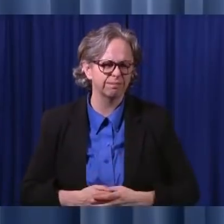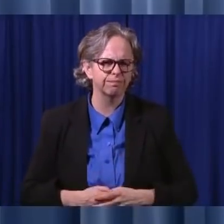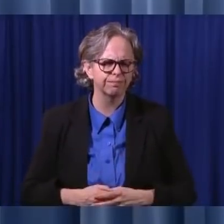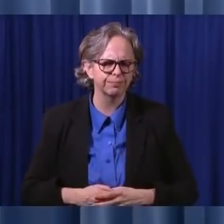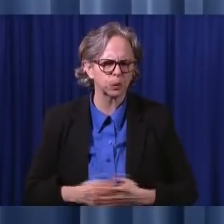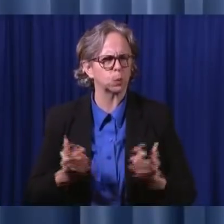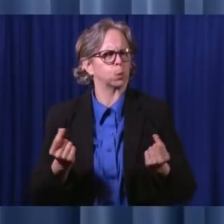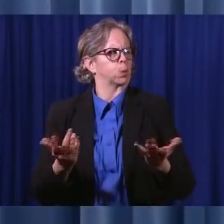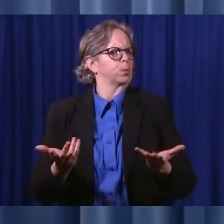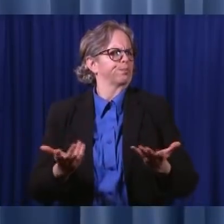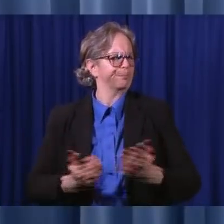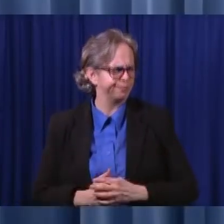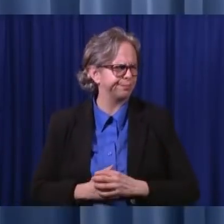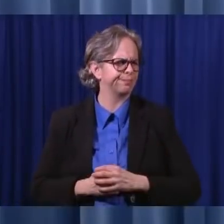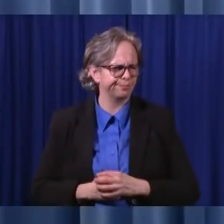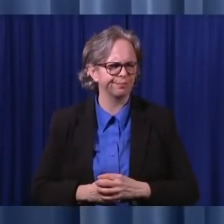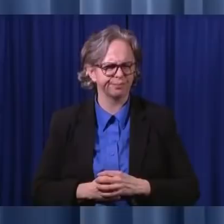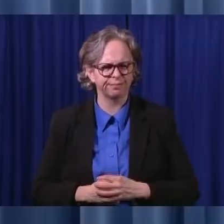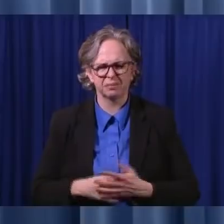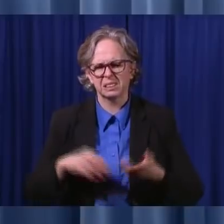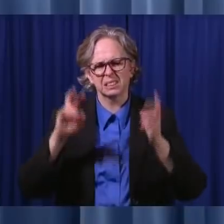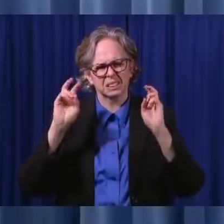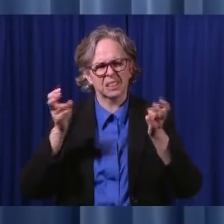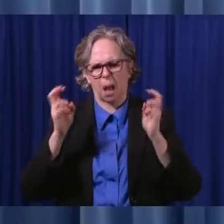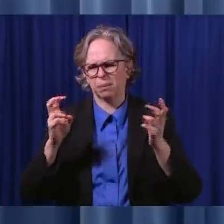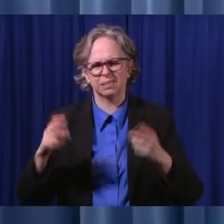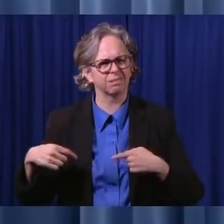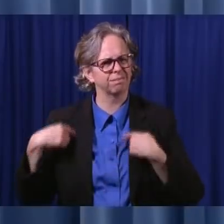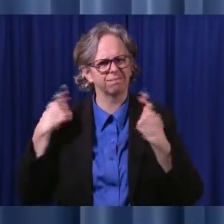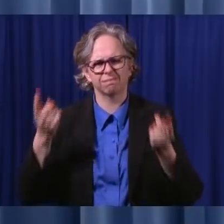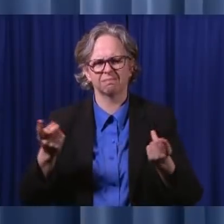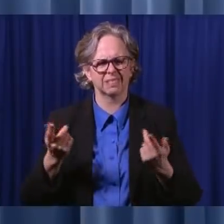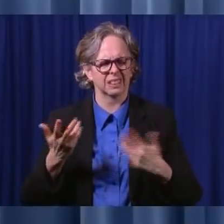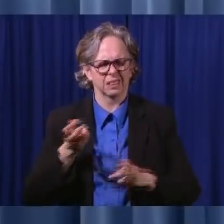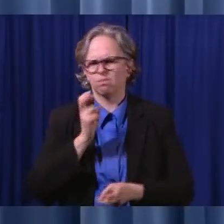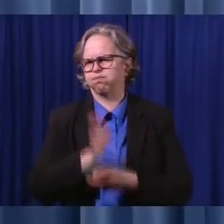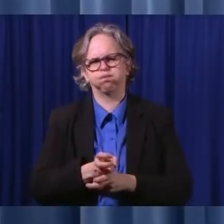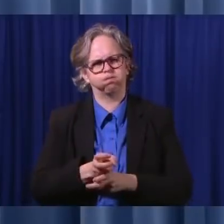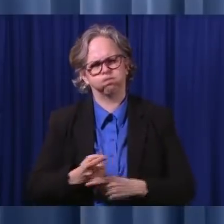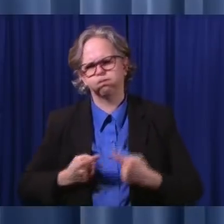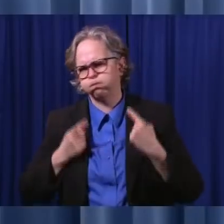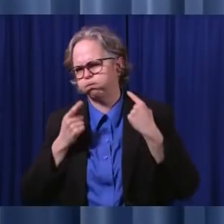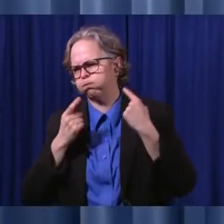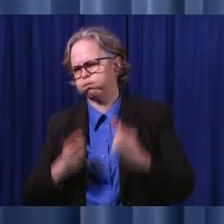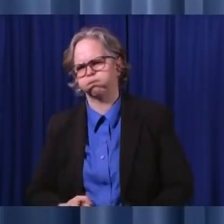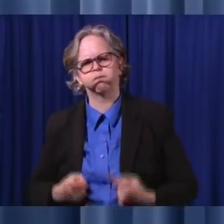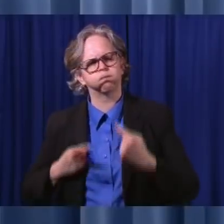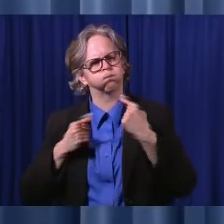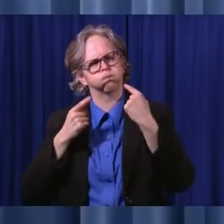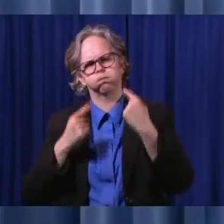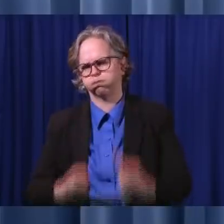THAT IT CAUSING A LOT OF HEARTACHE FOR INDIVIDUALS THAT